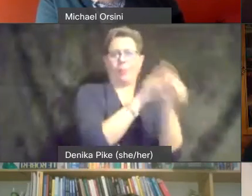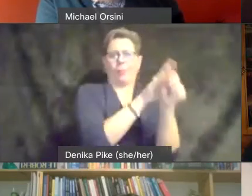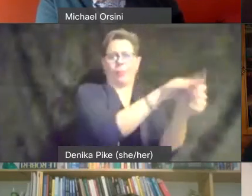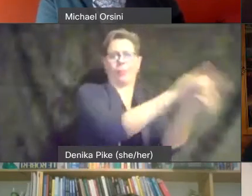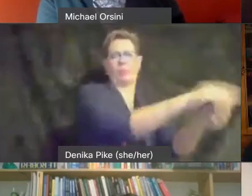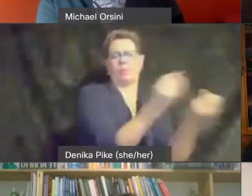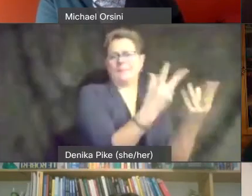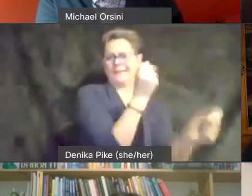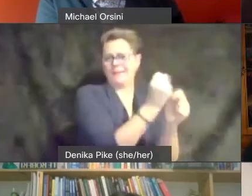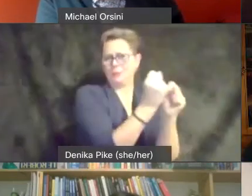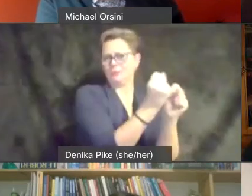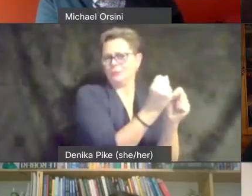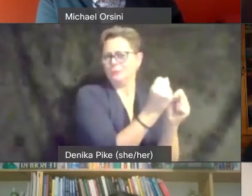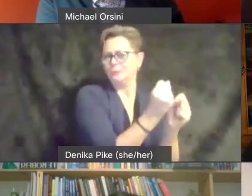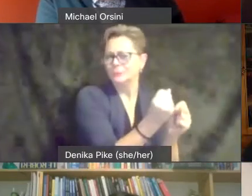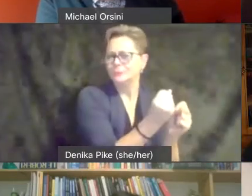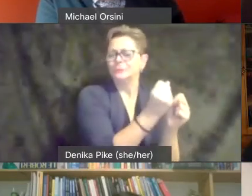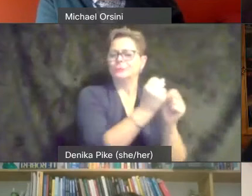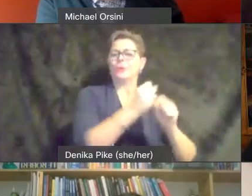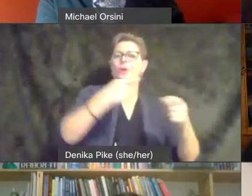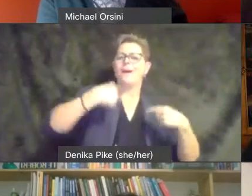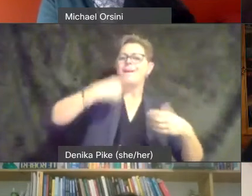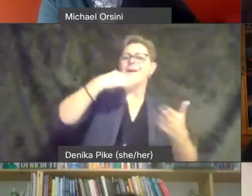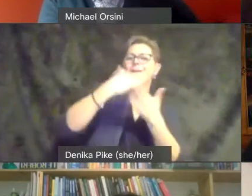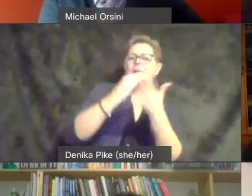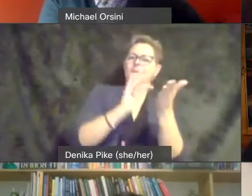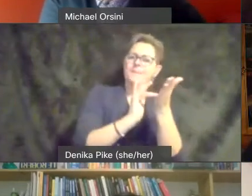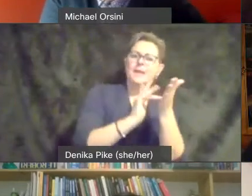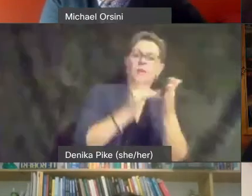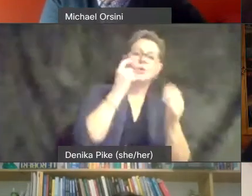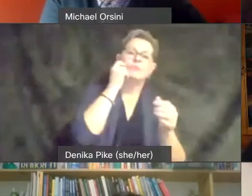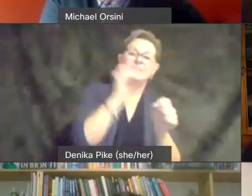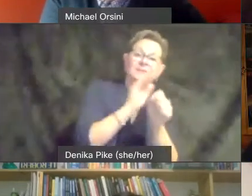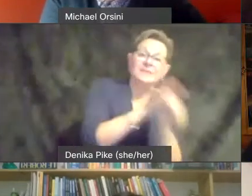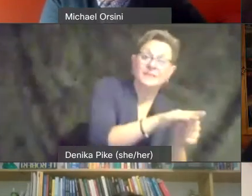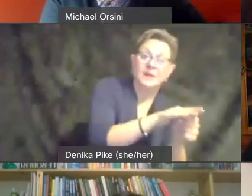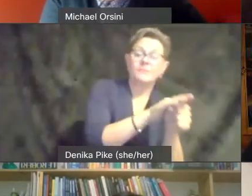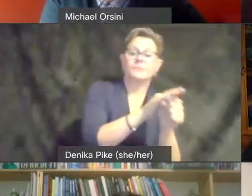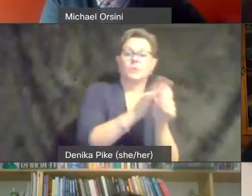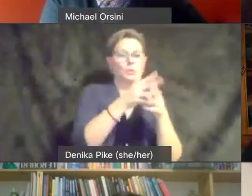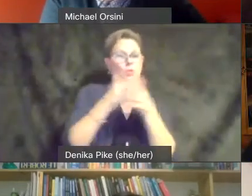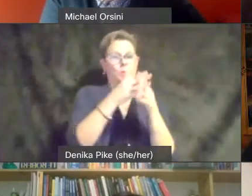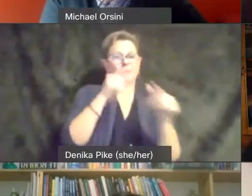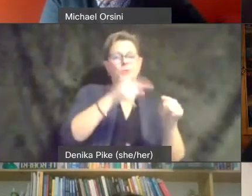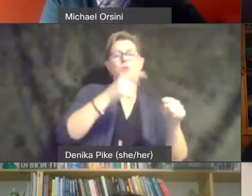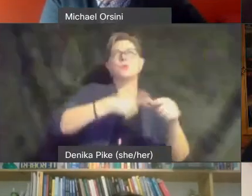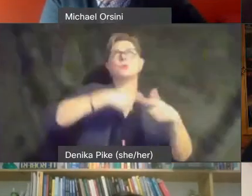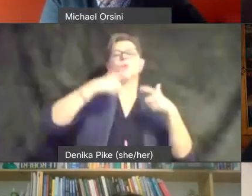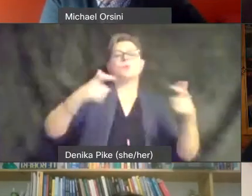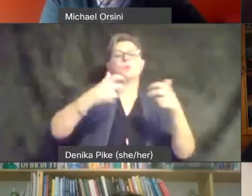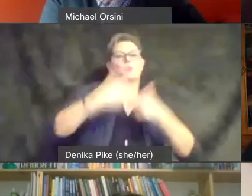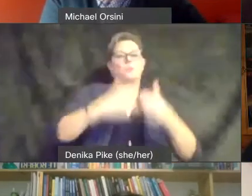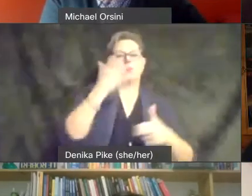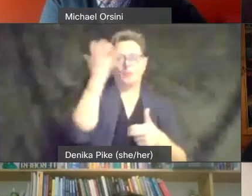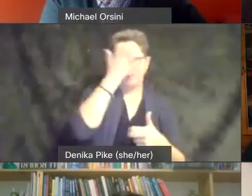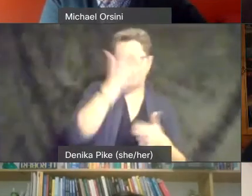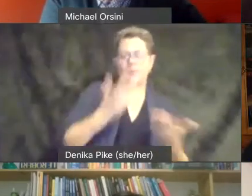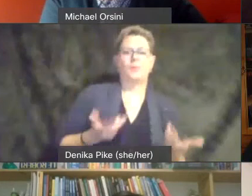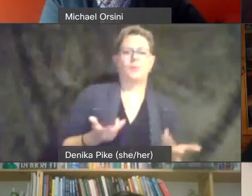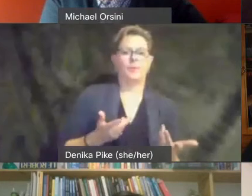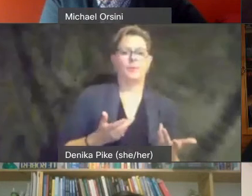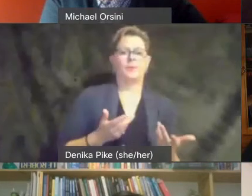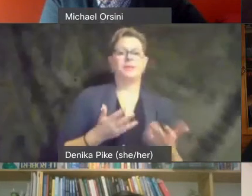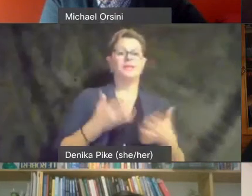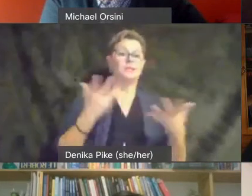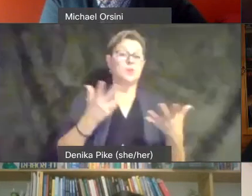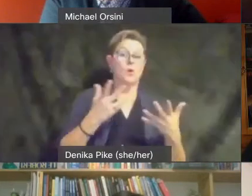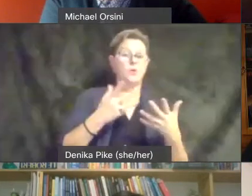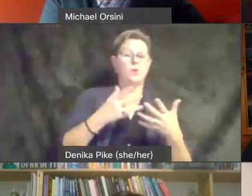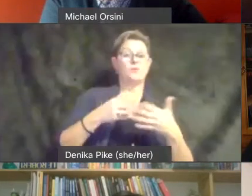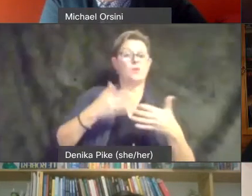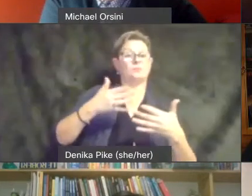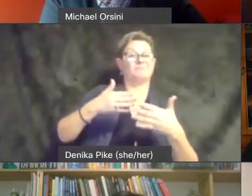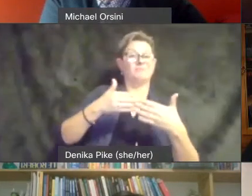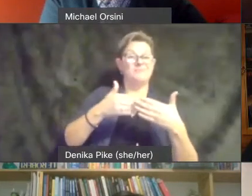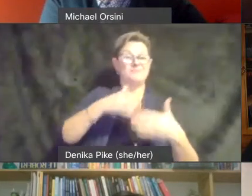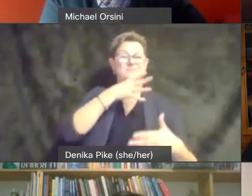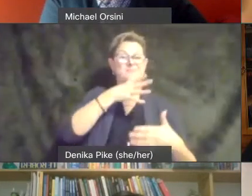And I, I very briefly mentioned medical racism, which is a massive problem in the US. Um, our, our birth rate, or sorry our maternal care after birth is horrendous.